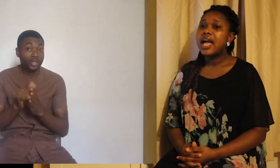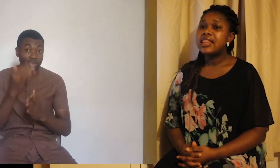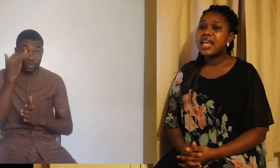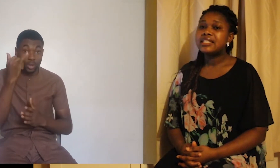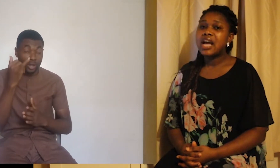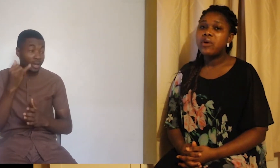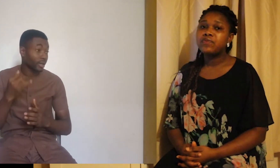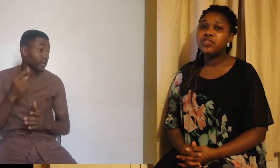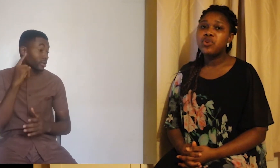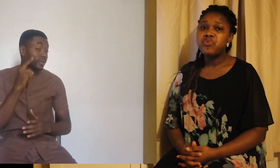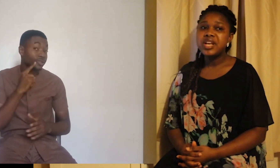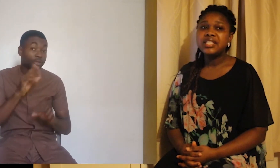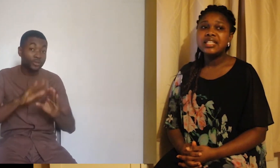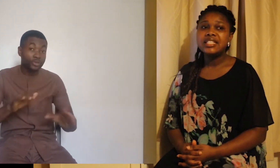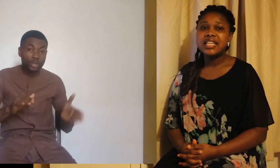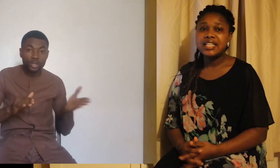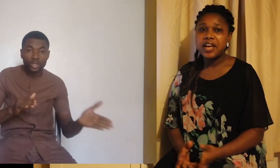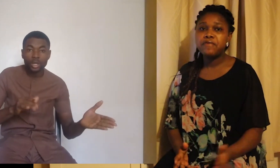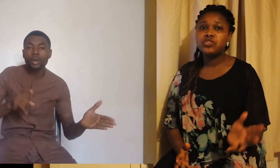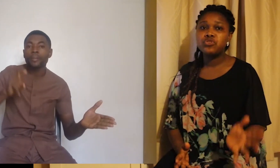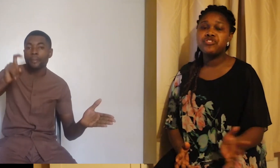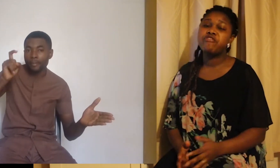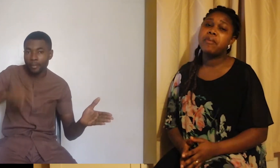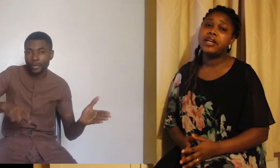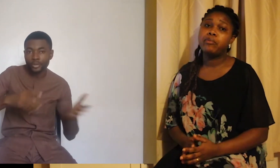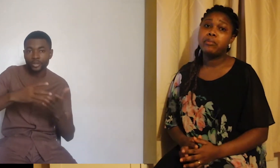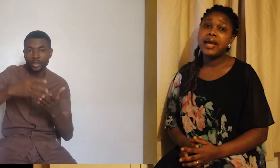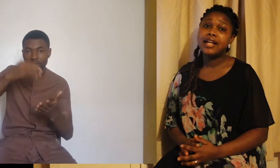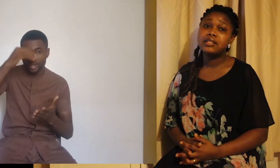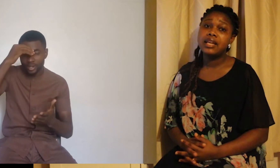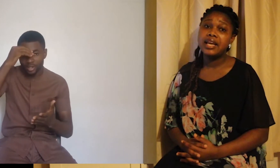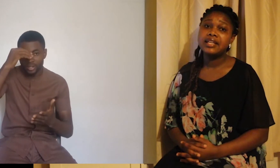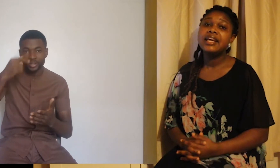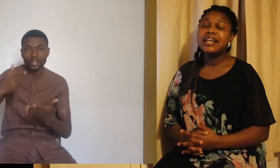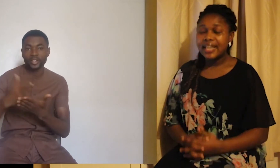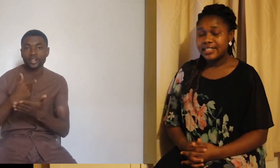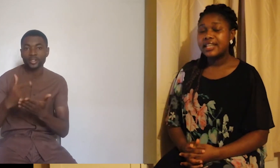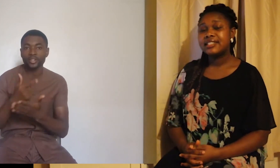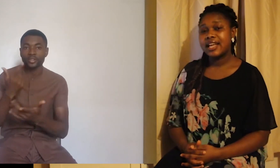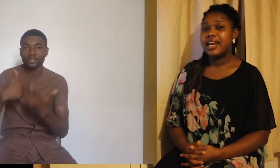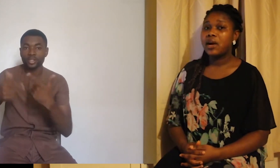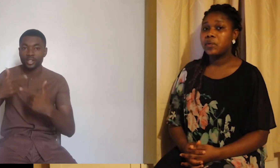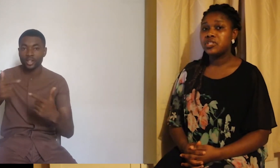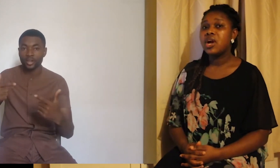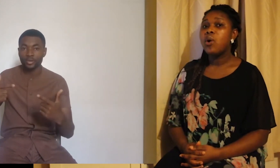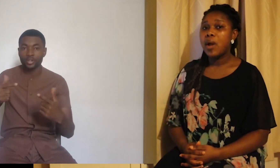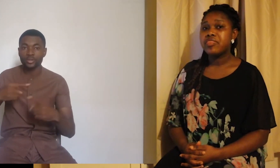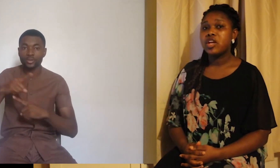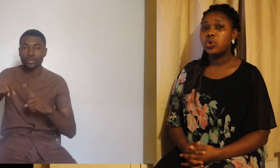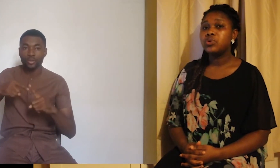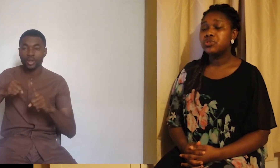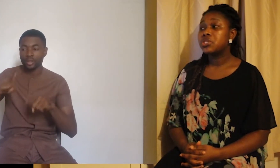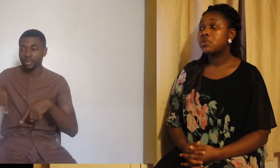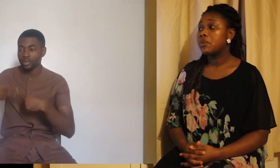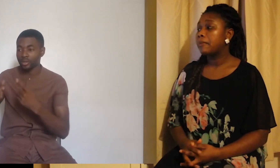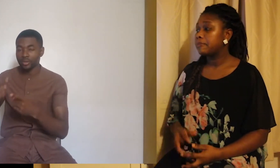school and